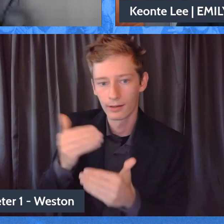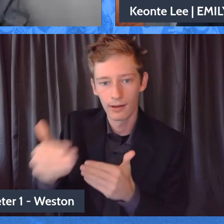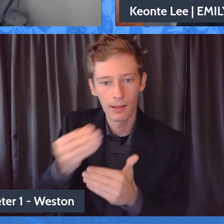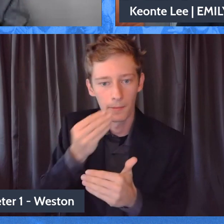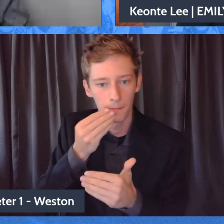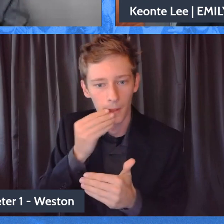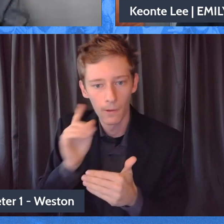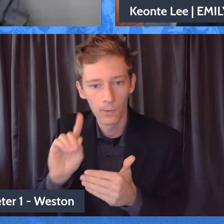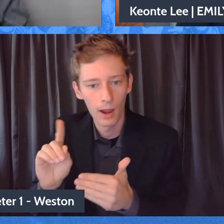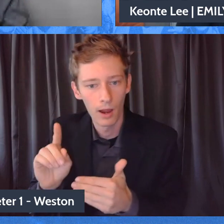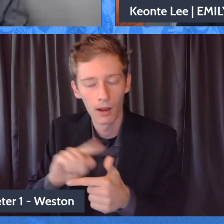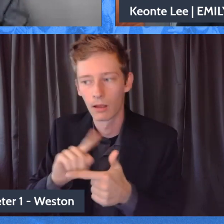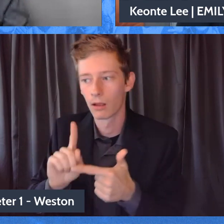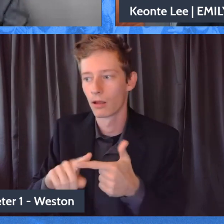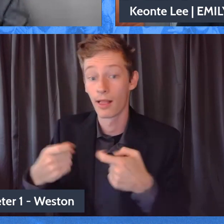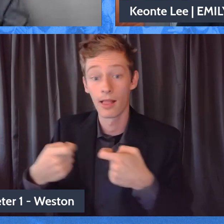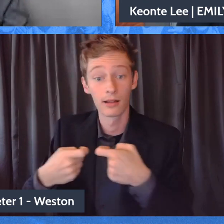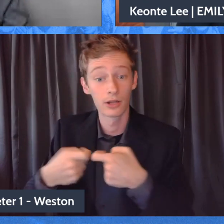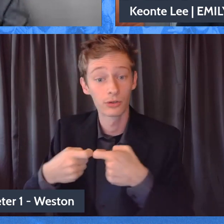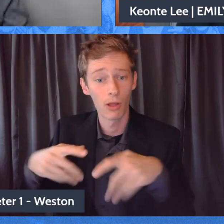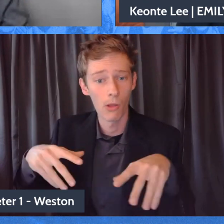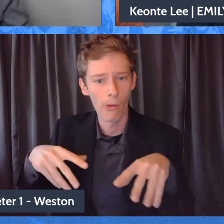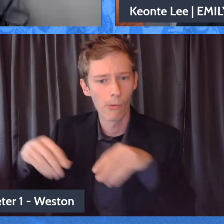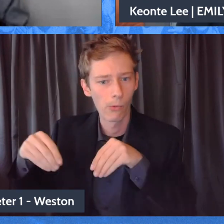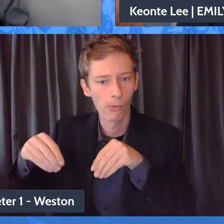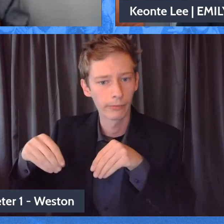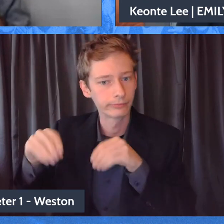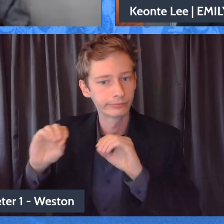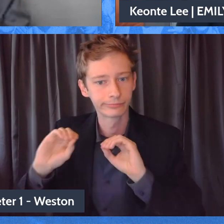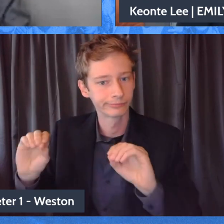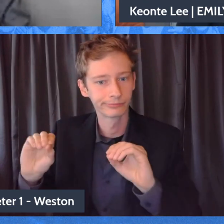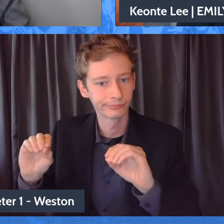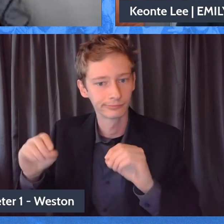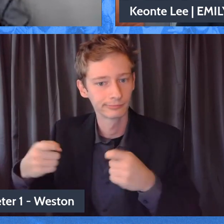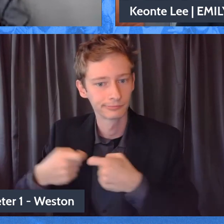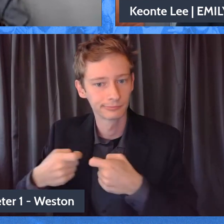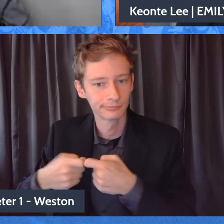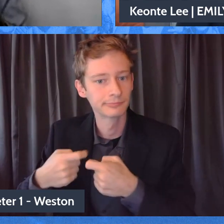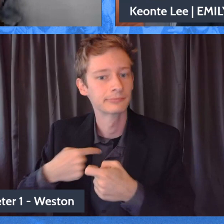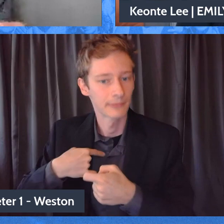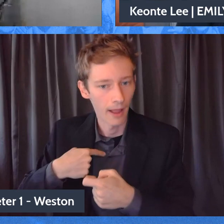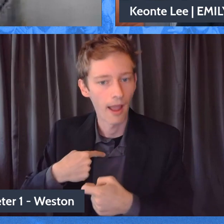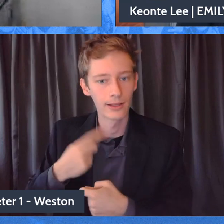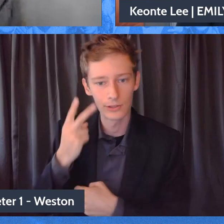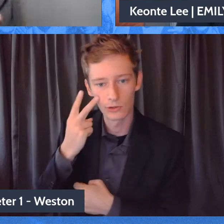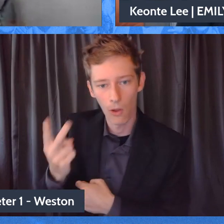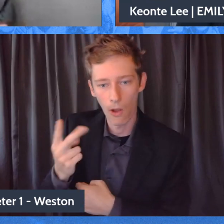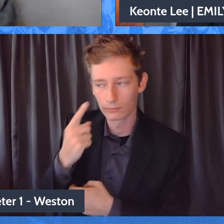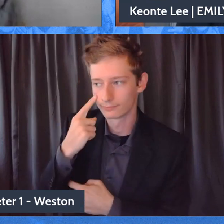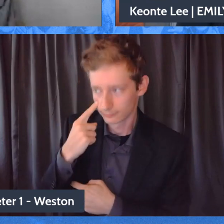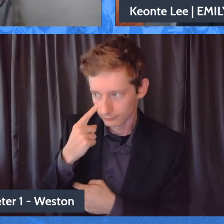And I saw what it was for my mother to work three jobs, sometimes in the same day